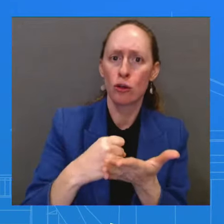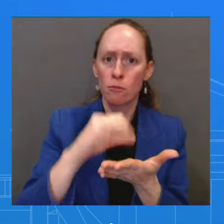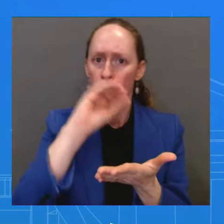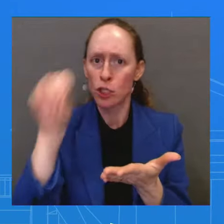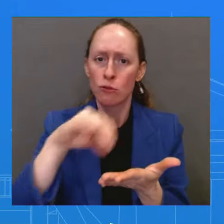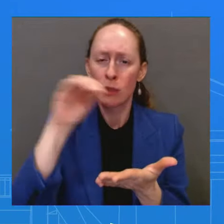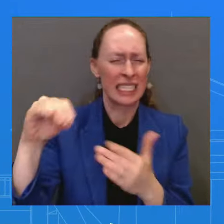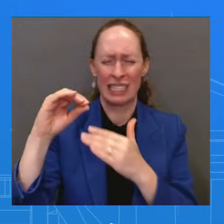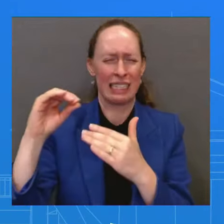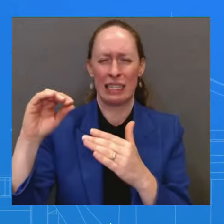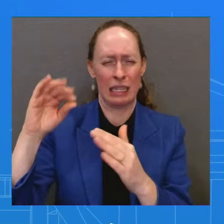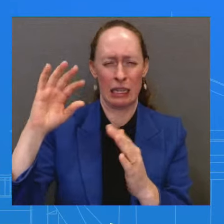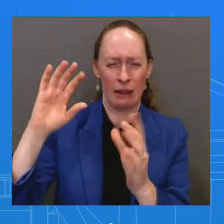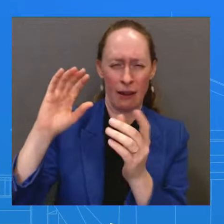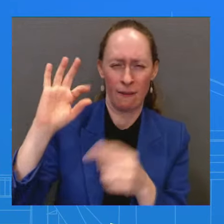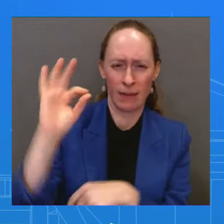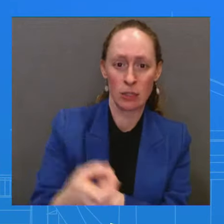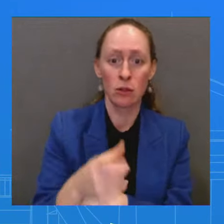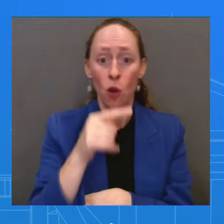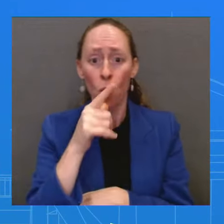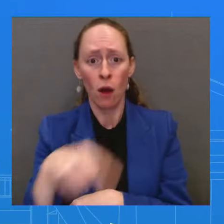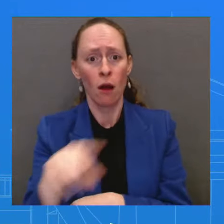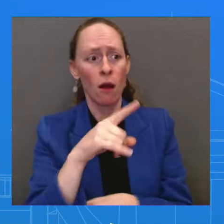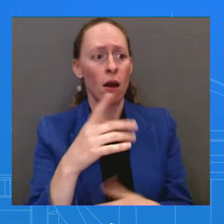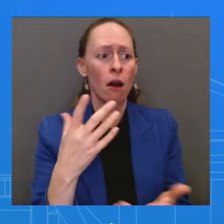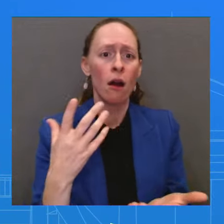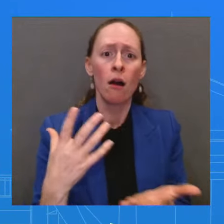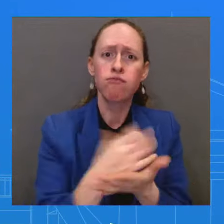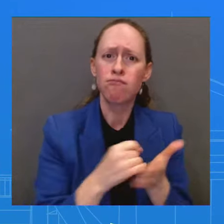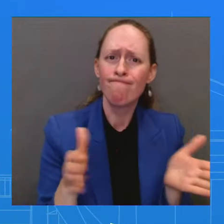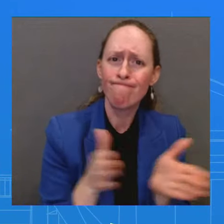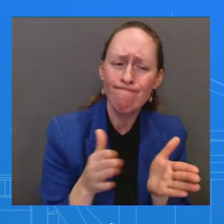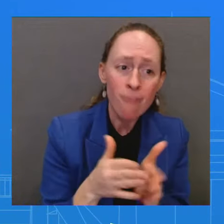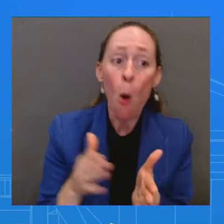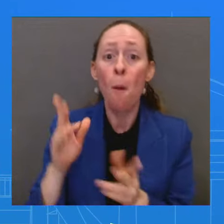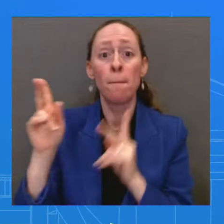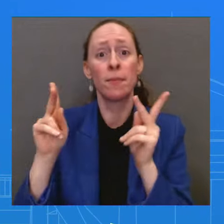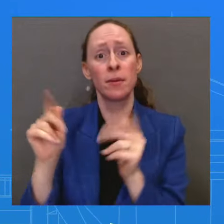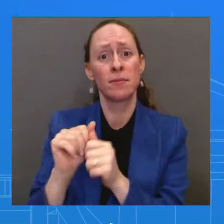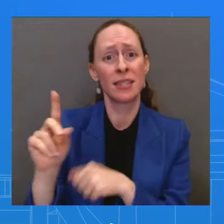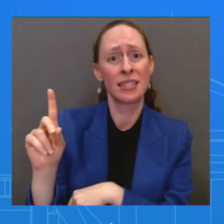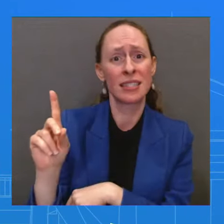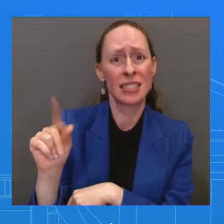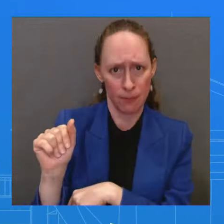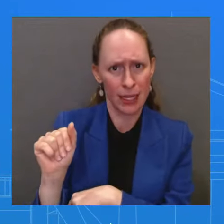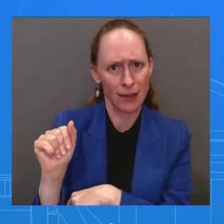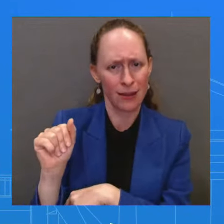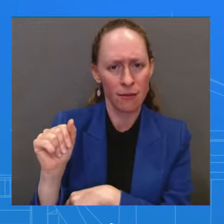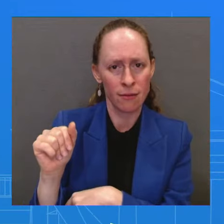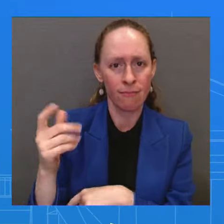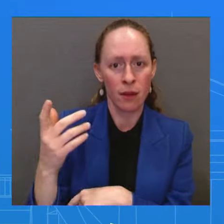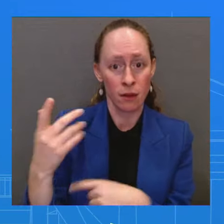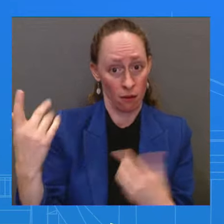has canceled more than $127 billion in debt for nearly 3.6 million student loan borrowers.